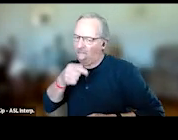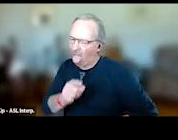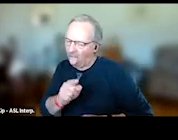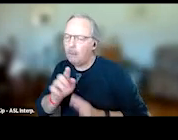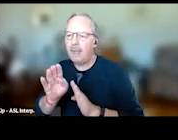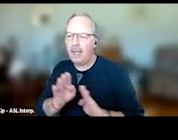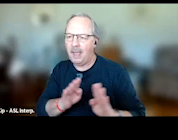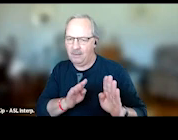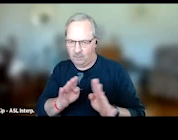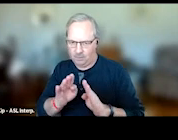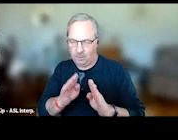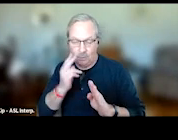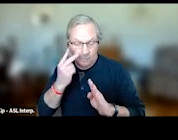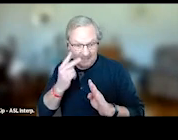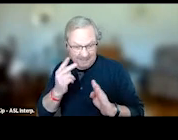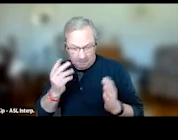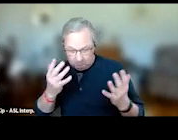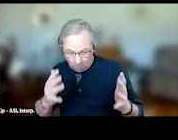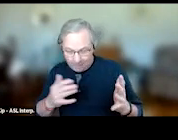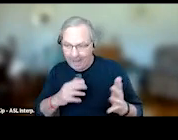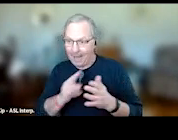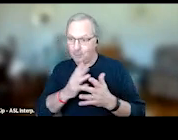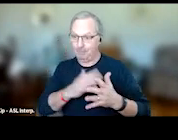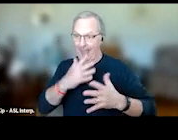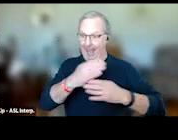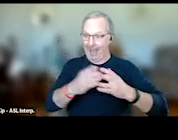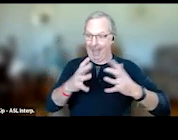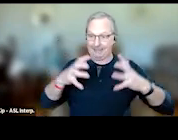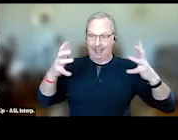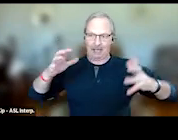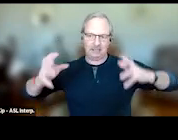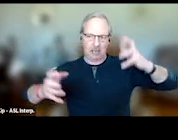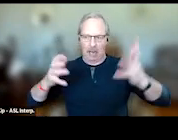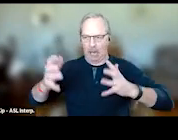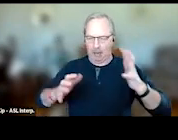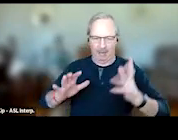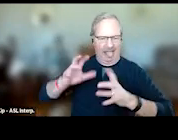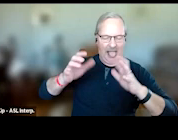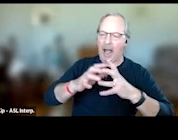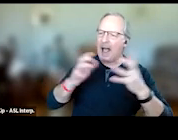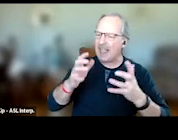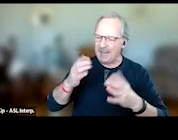You can see already probably that I use my hands a lot, but using excessive hand gestures in the milieu